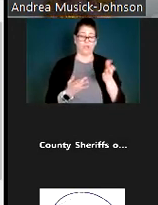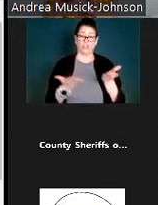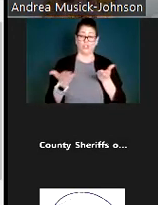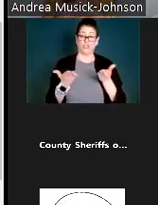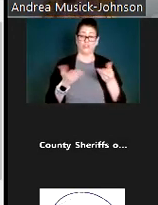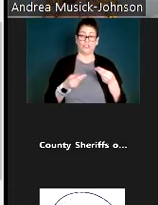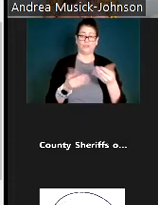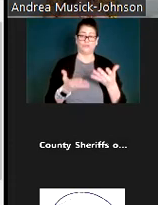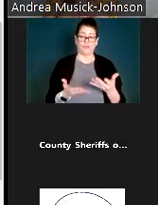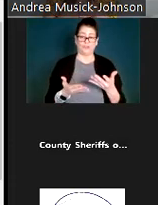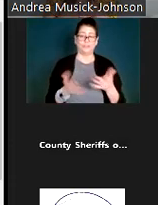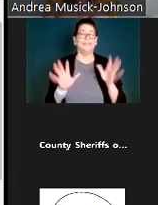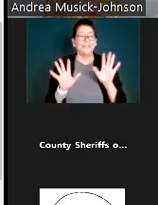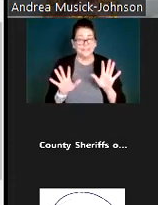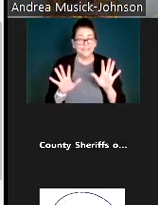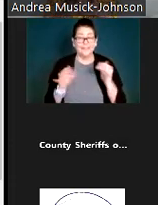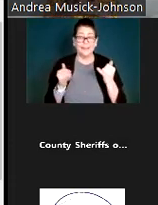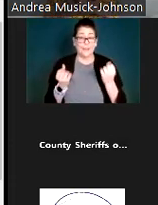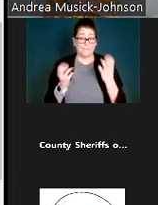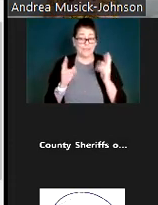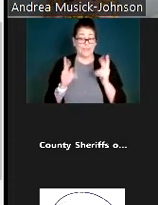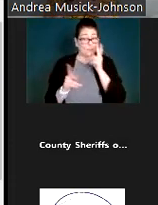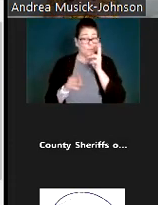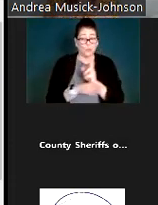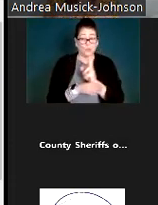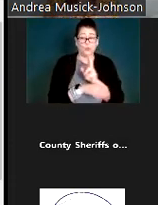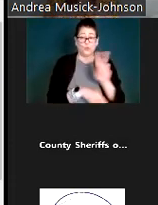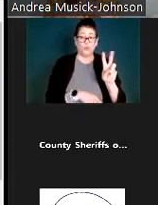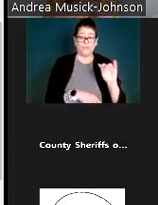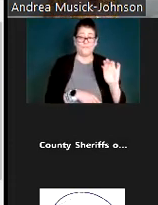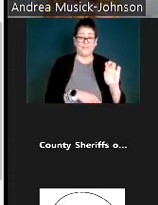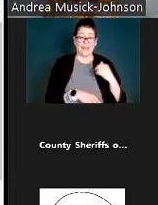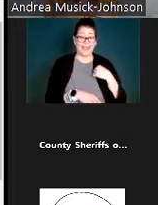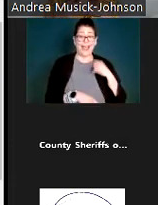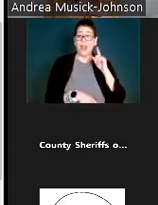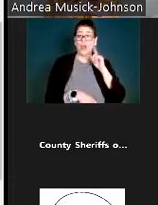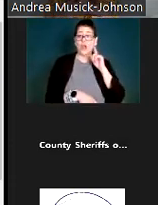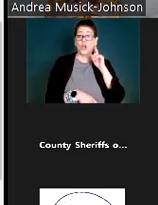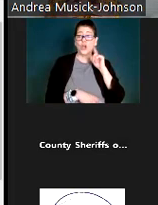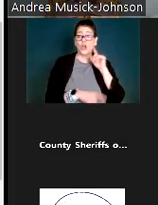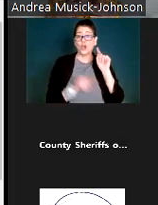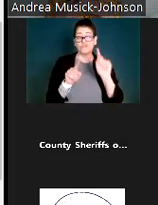Now a lot of people who use VINE, I have heard throughout trainings that we've done